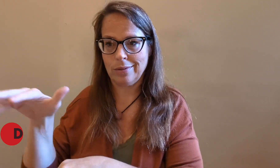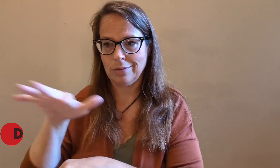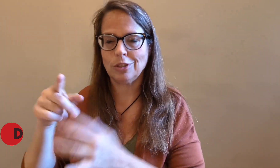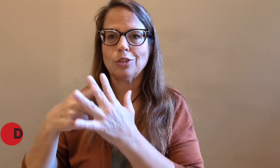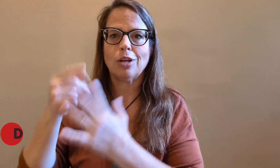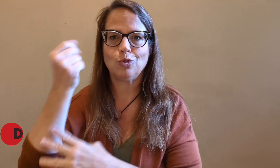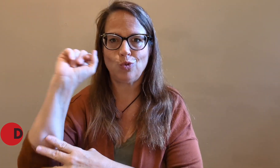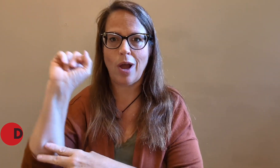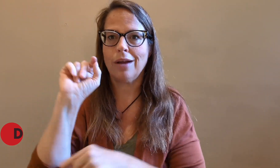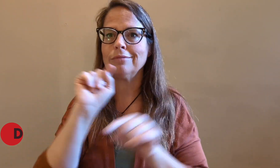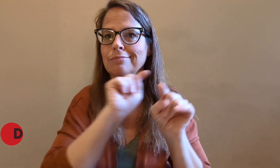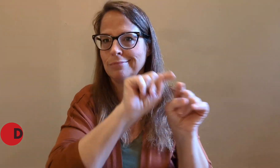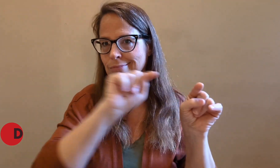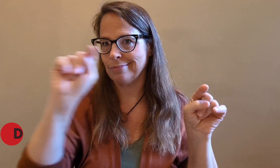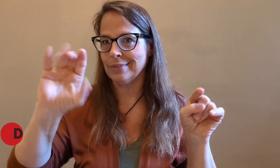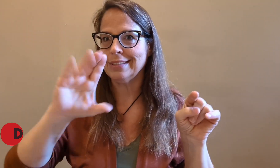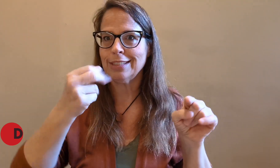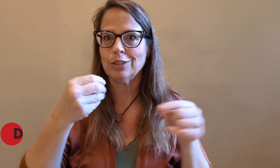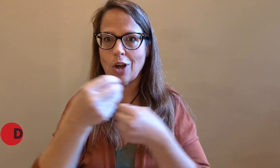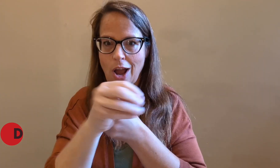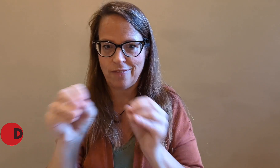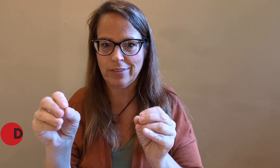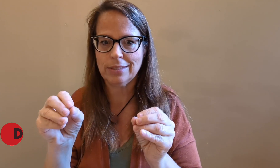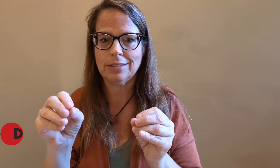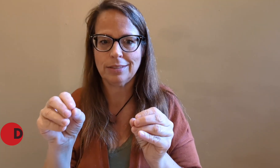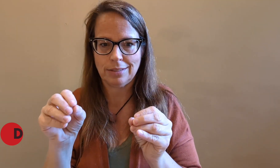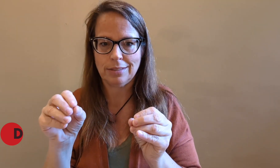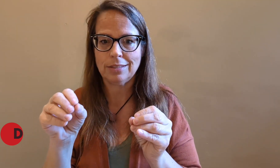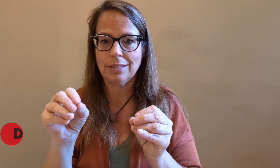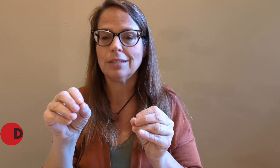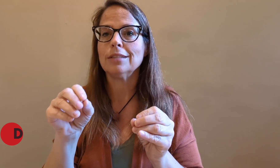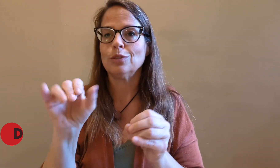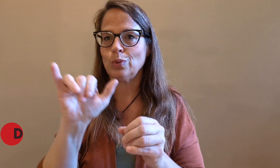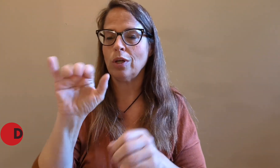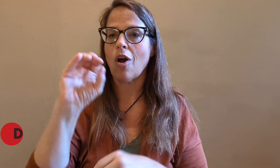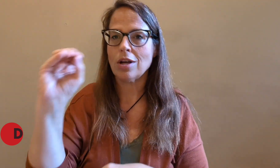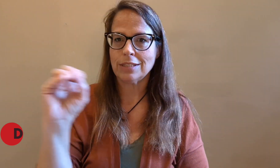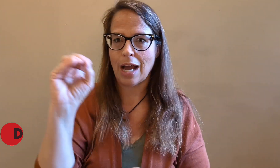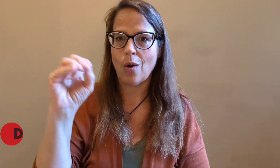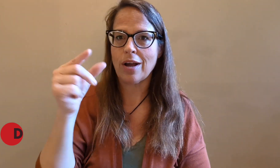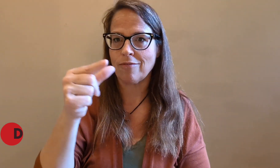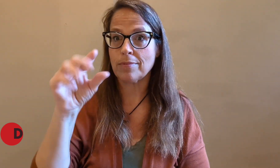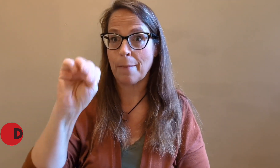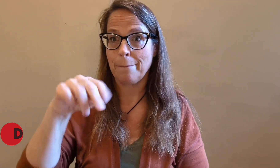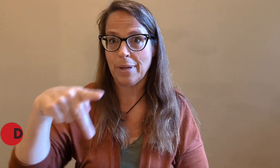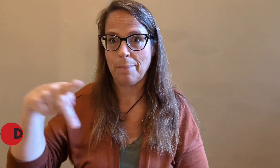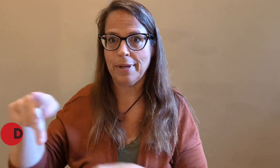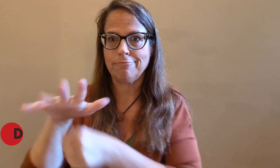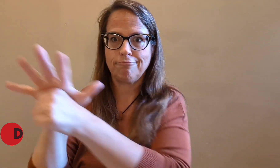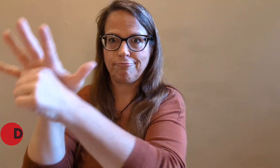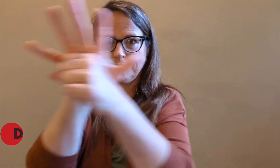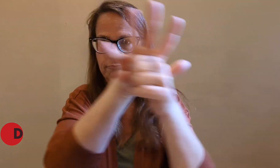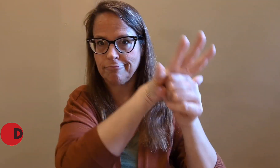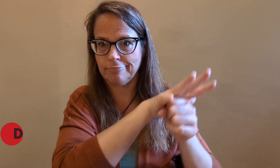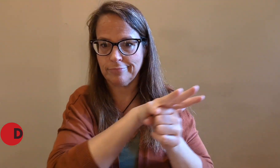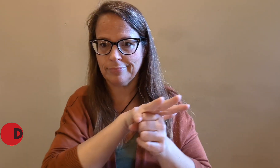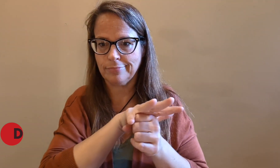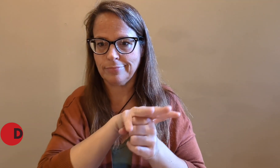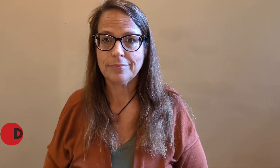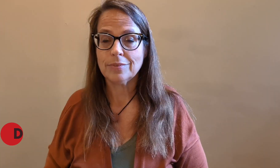over CHS employees started their strike at CHS offices and Ontario government MPP